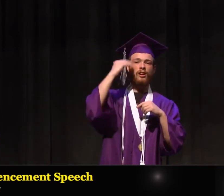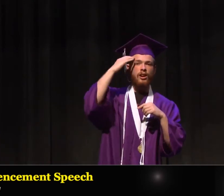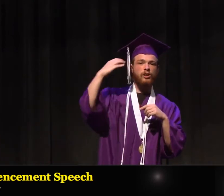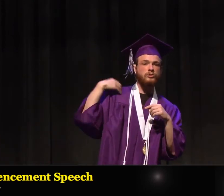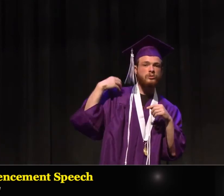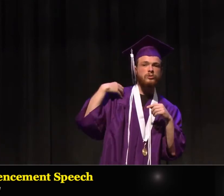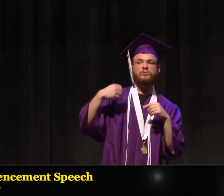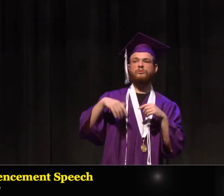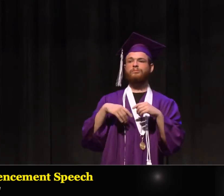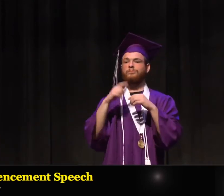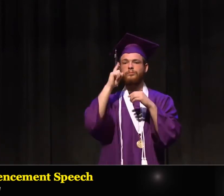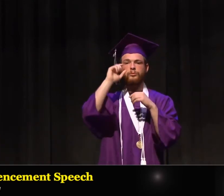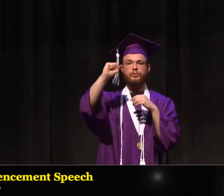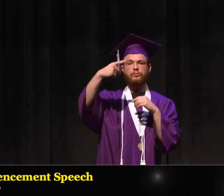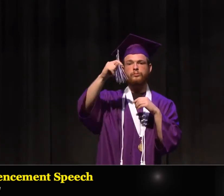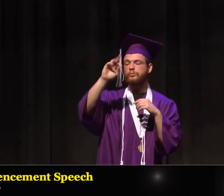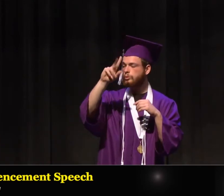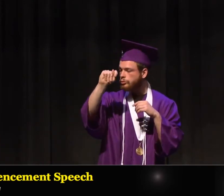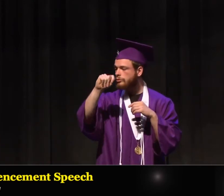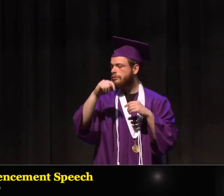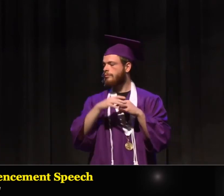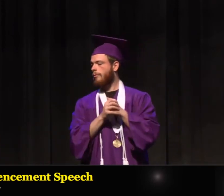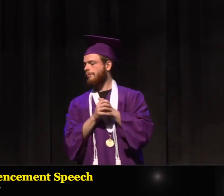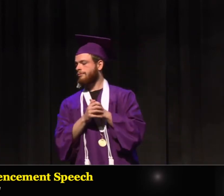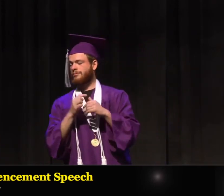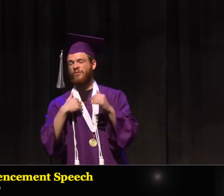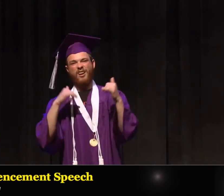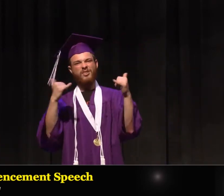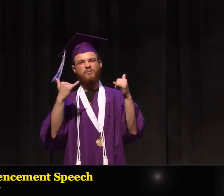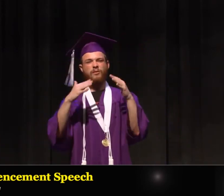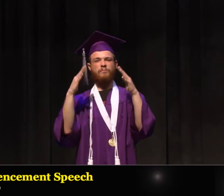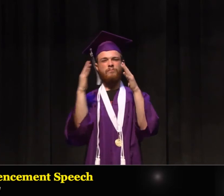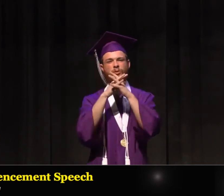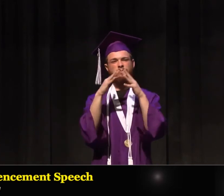To all of our head coaches in sports,